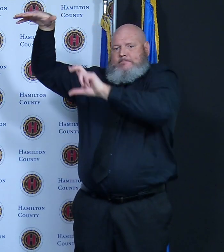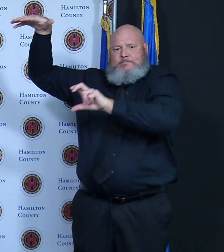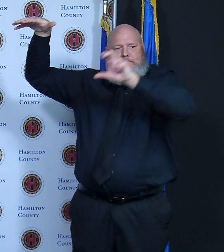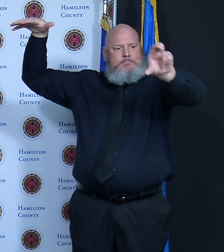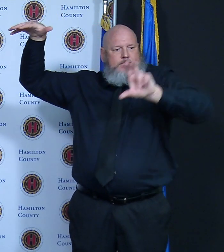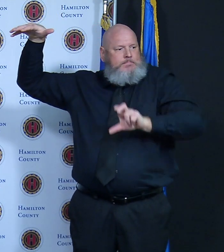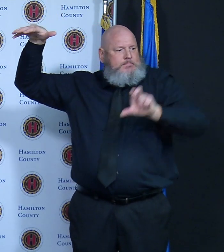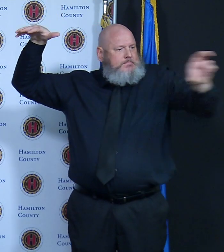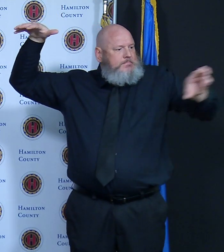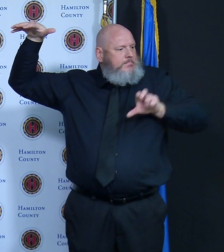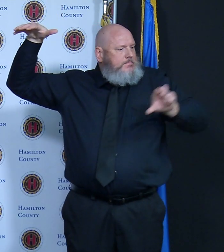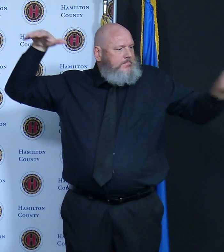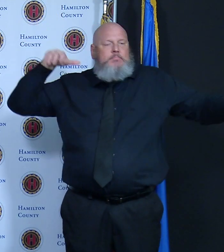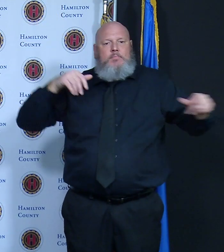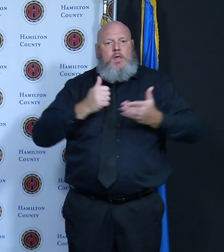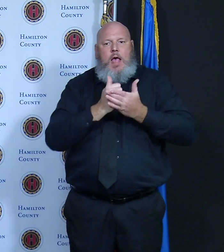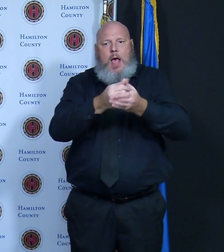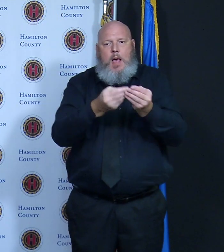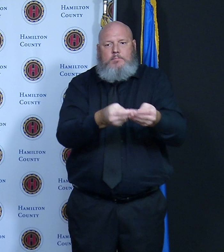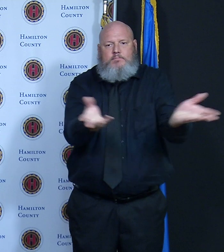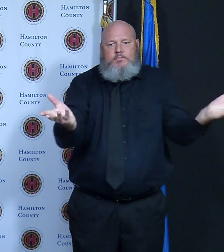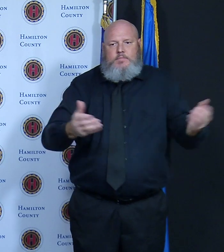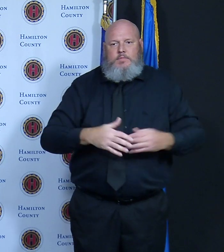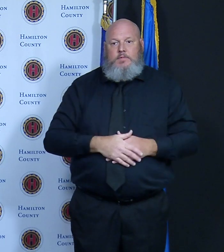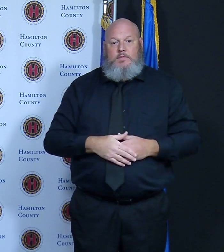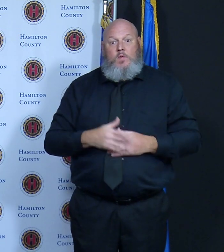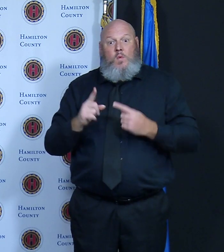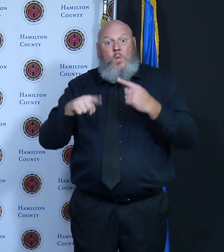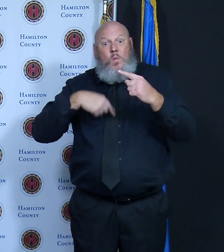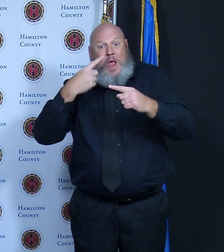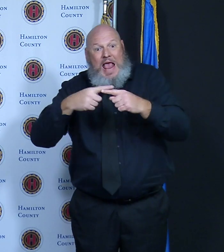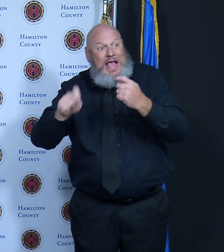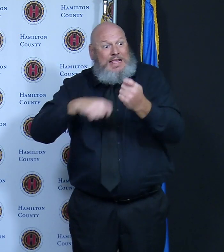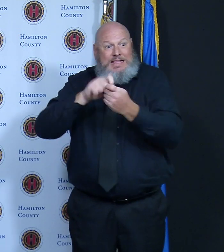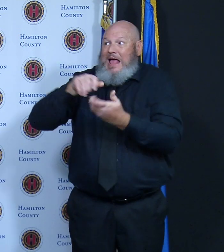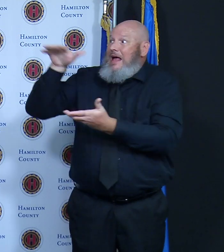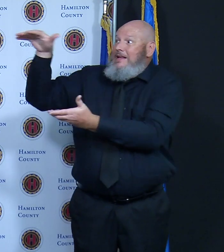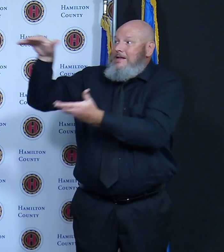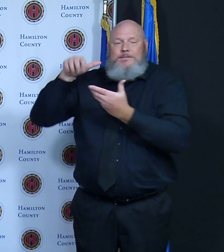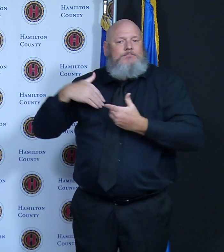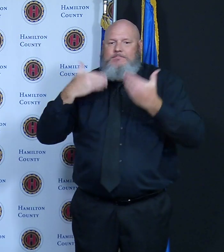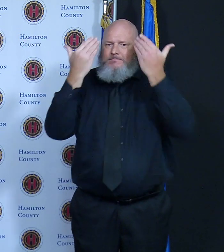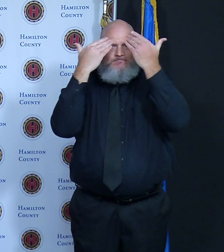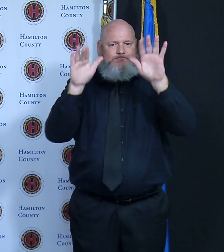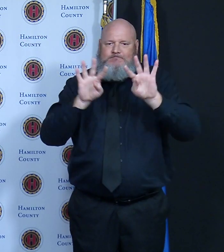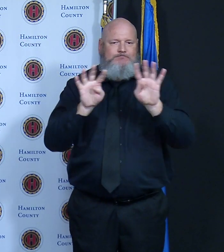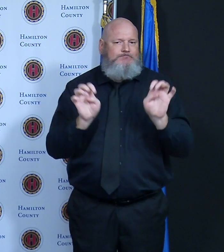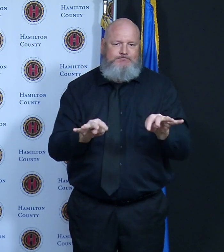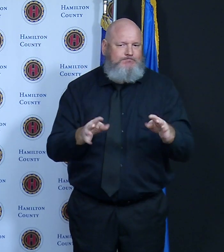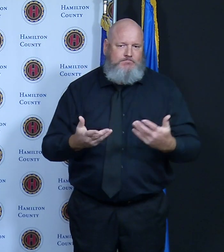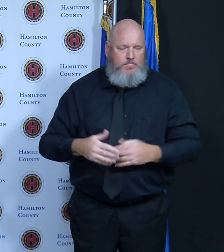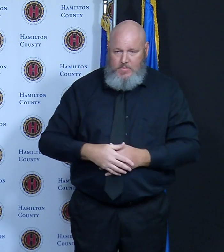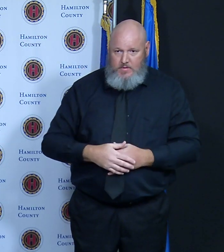will be up and running but we are working aggressively with our state and federal partners and the federal government to get that supply chain